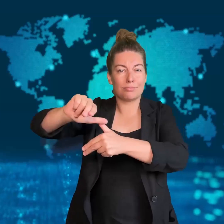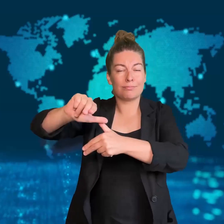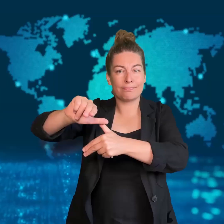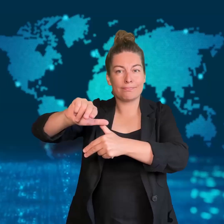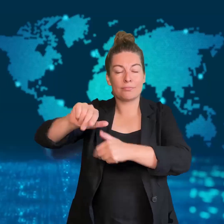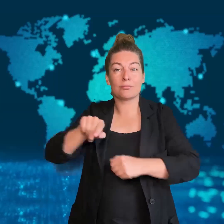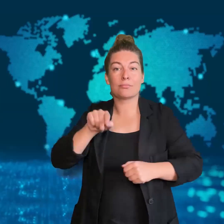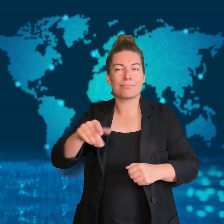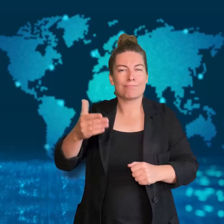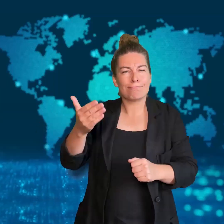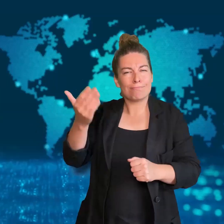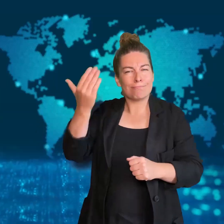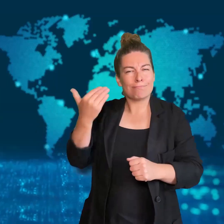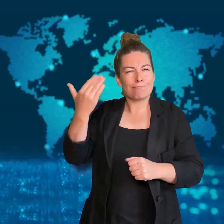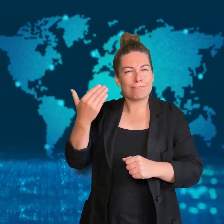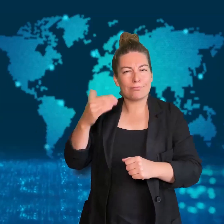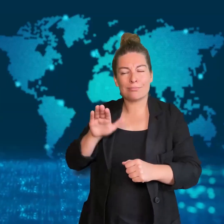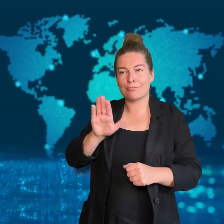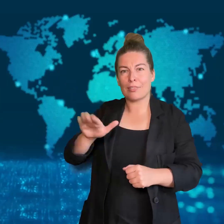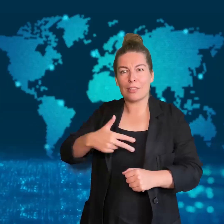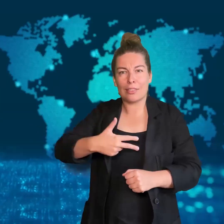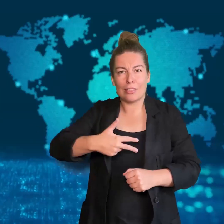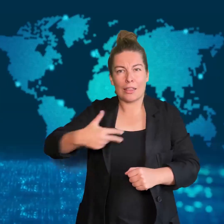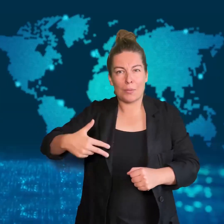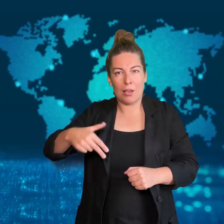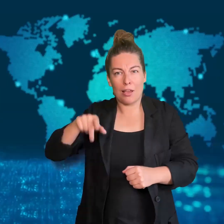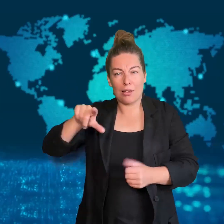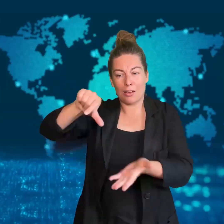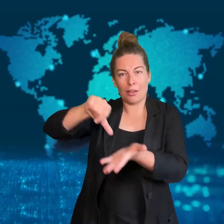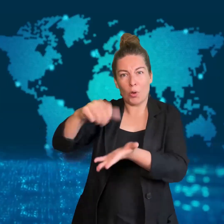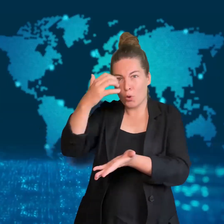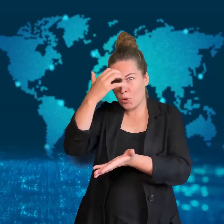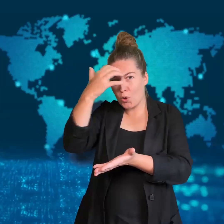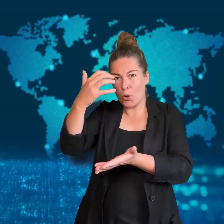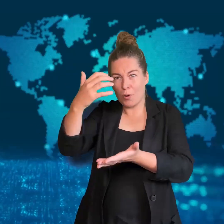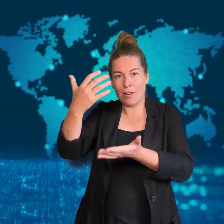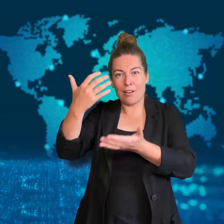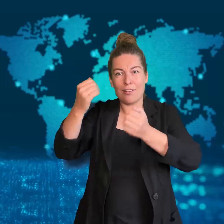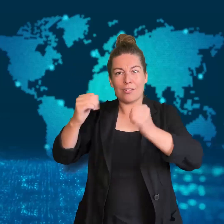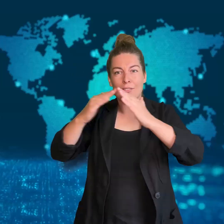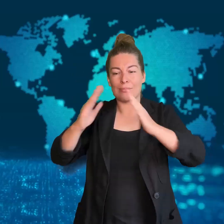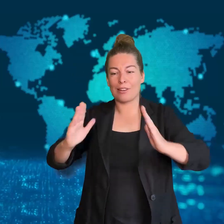Experts and climate scientists have been aware of the changes